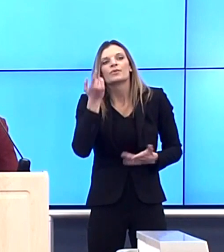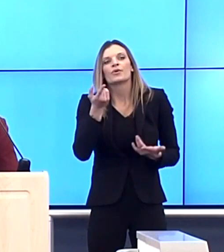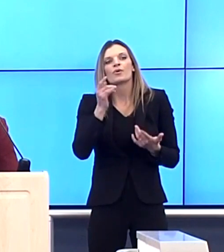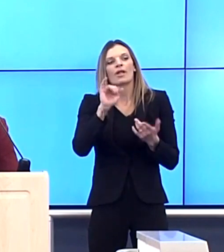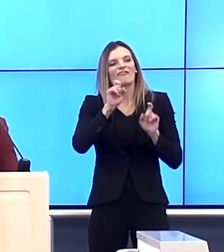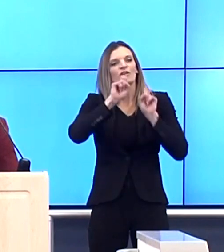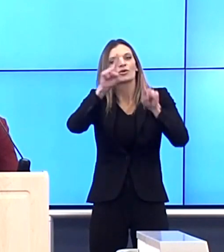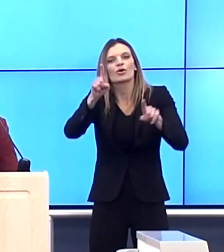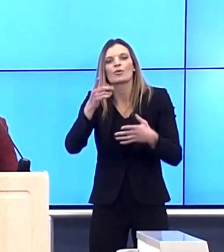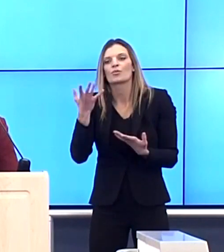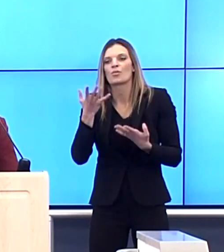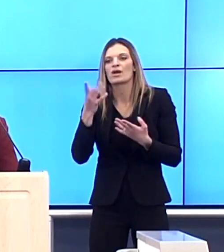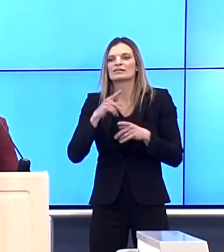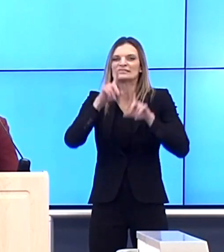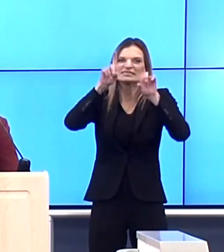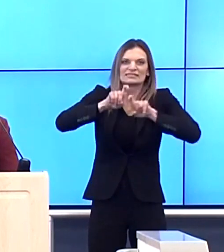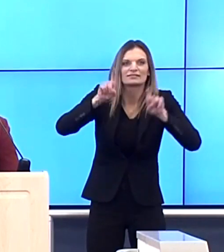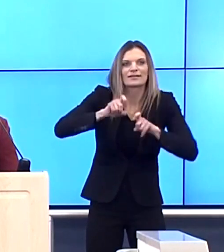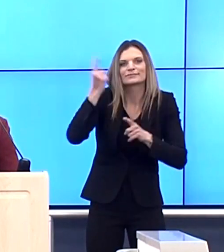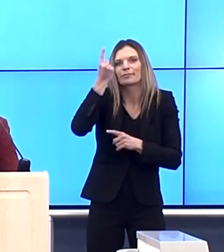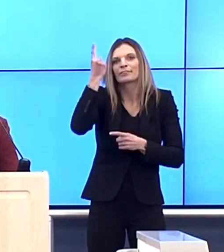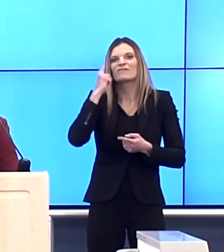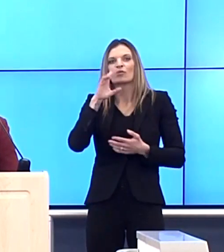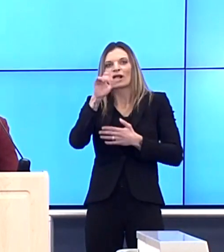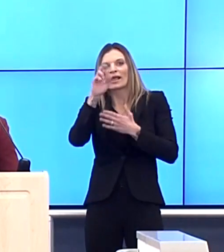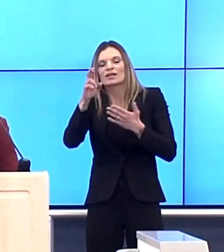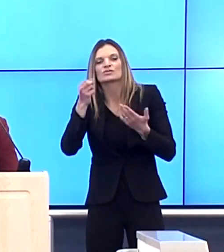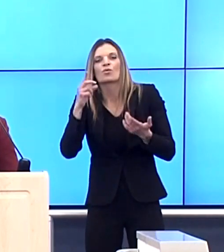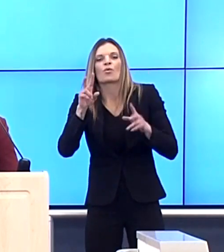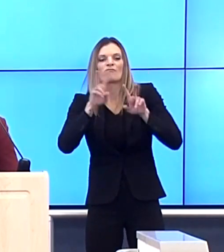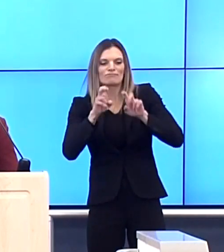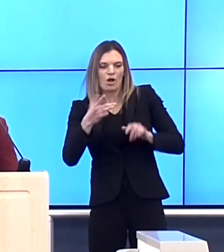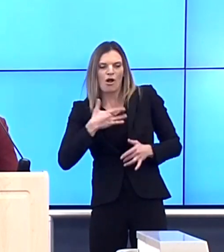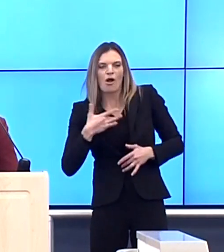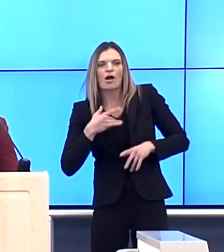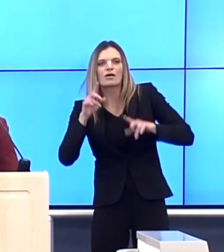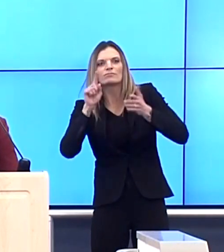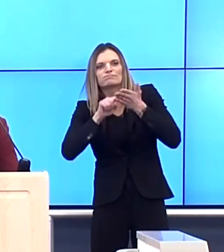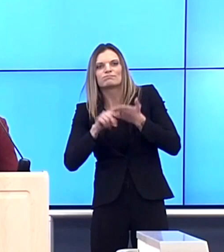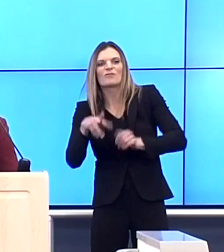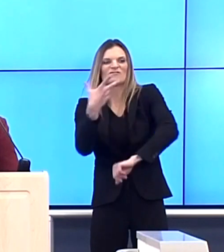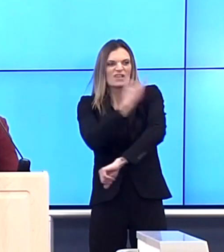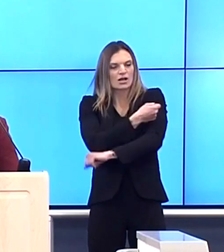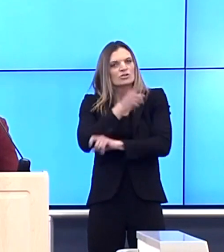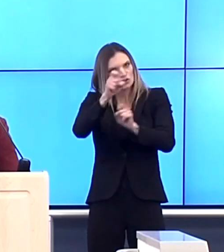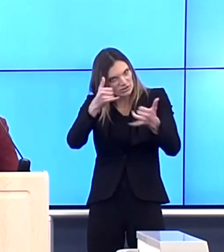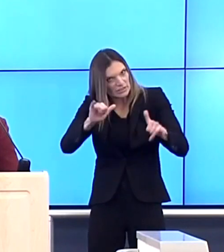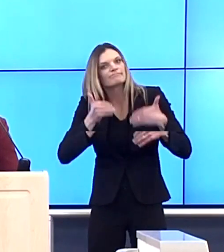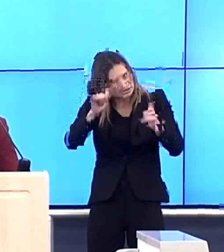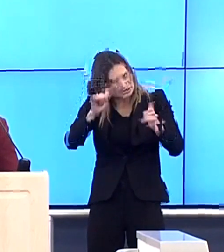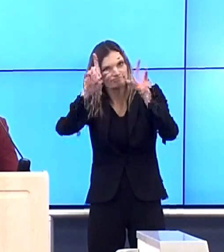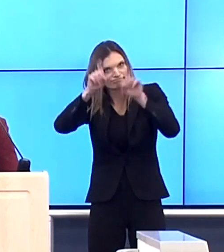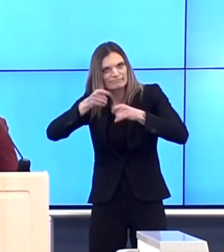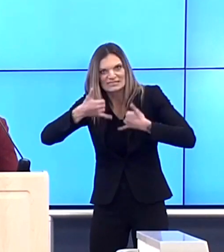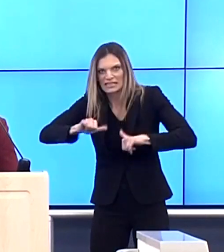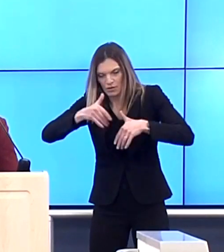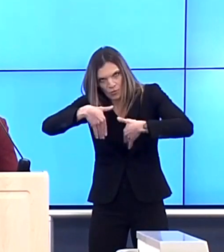WANT PEOPLE TO DELAY IMPORTANT AND NECESSARY CARE. AND NECESSARY CARE. THINGS LIKE CANCER SCREENINGS OR THINGS LIKE CANCER SCREENINGS OR BIOPSIES OR EVALUATIONS FOR BIOPSIES OR EVALUATIONS FOR TION OR